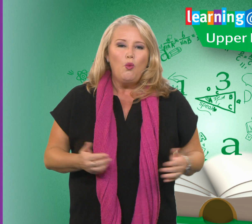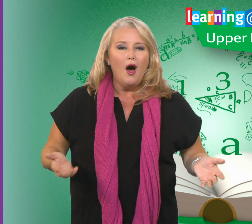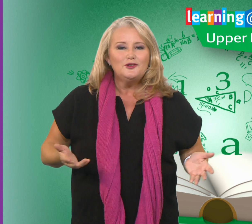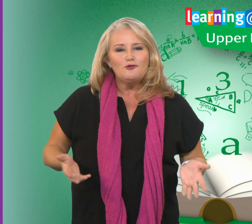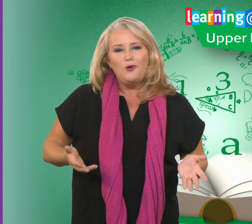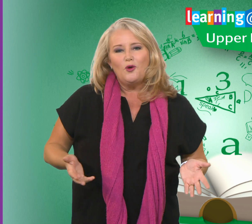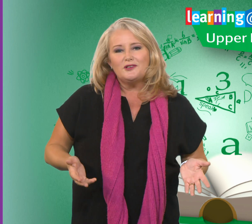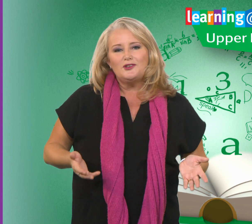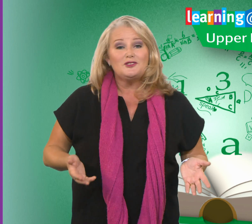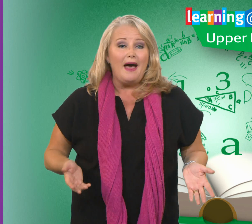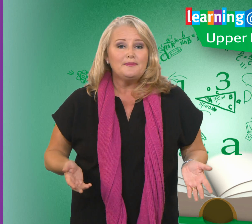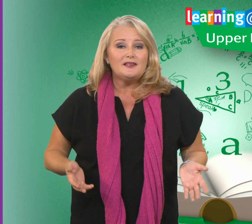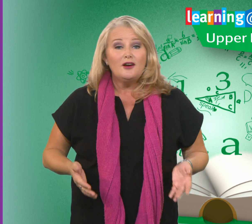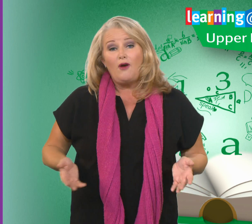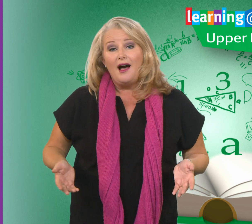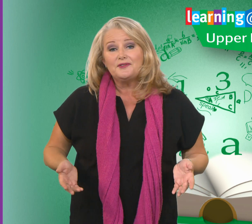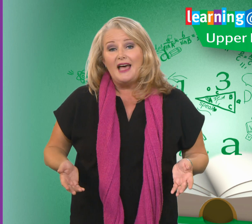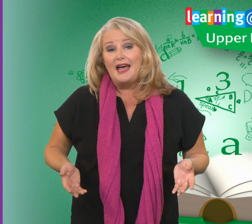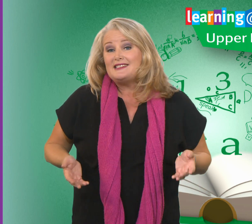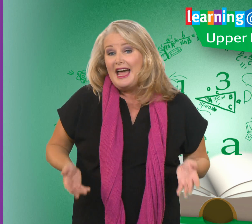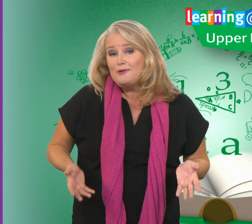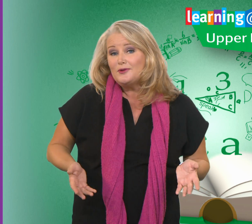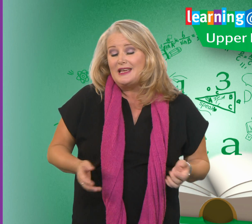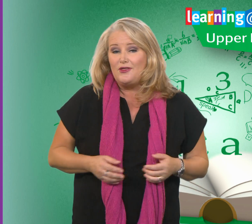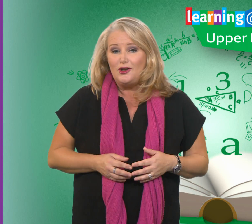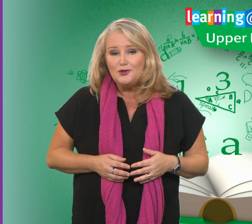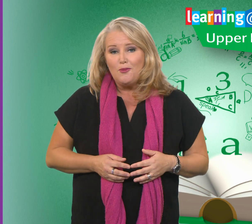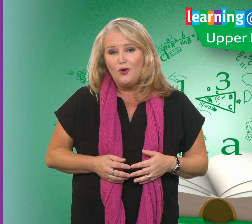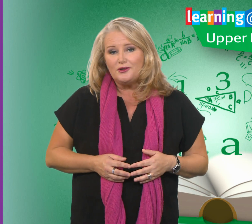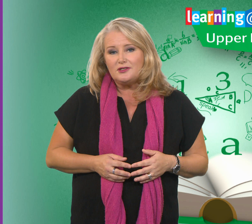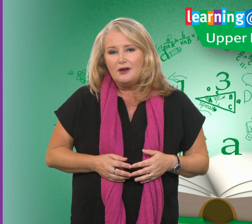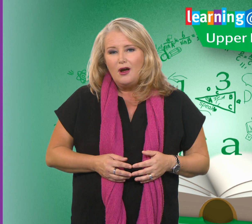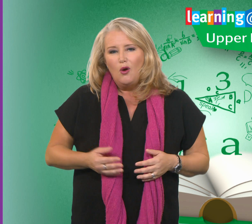Why do reporters use maps, graphs, and tables in their news reports?